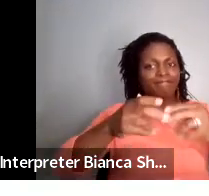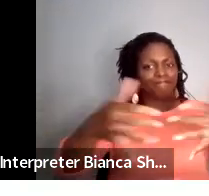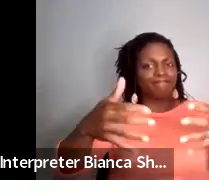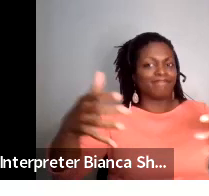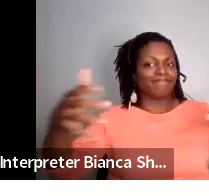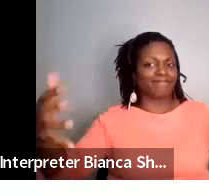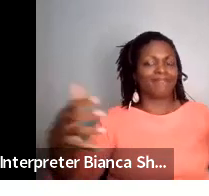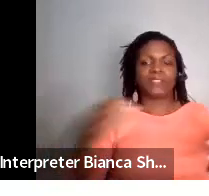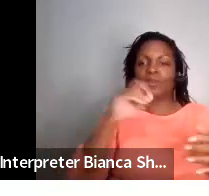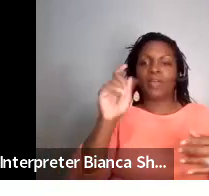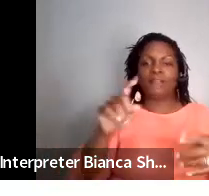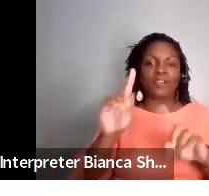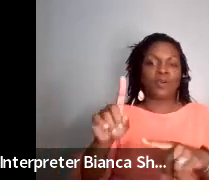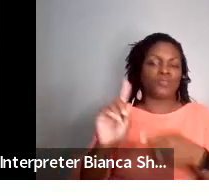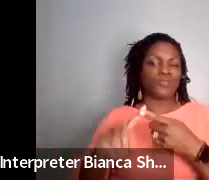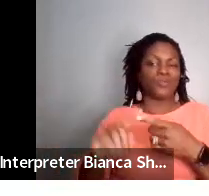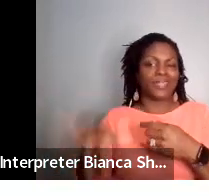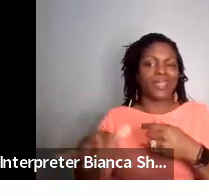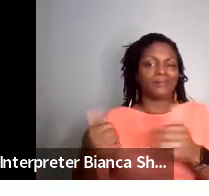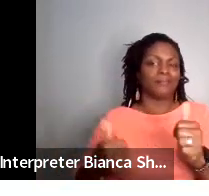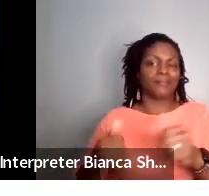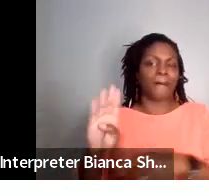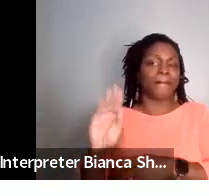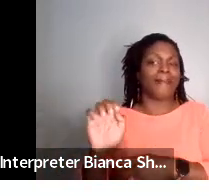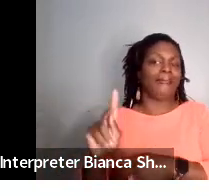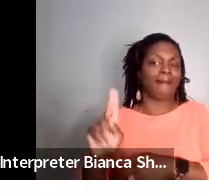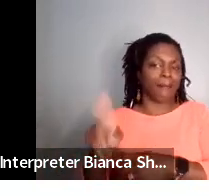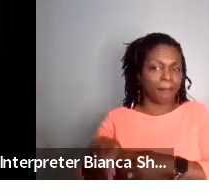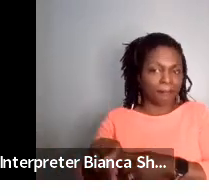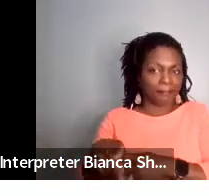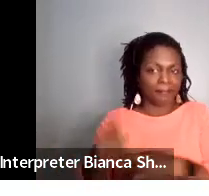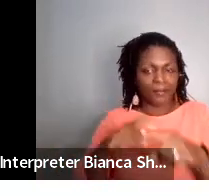And we want the support for the crisis centers to maintain live lines, operational standards.